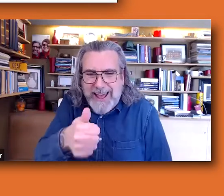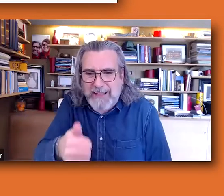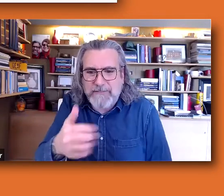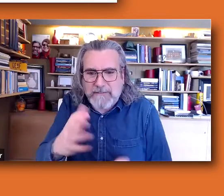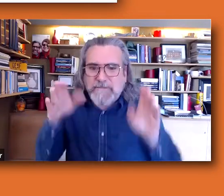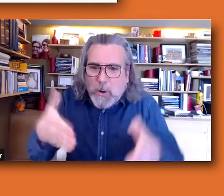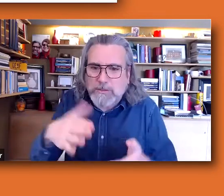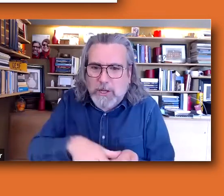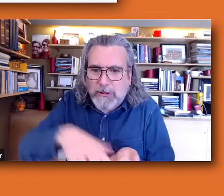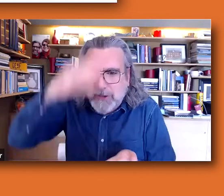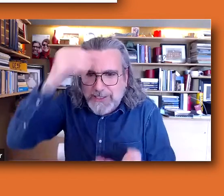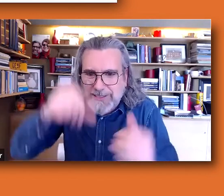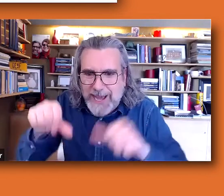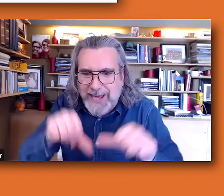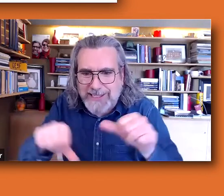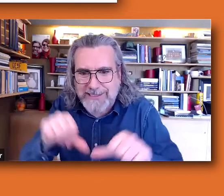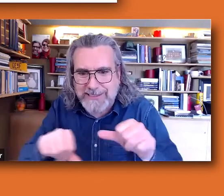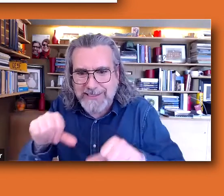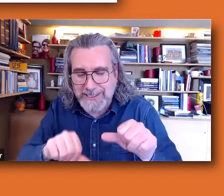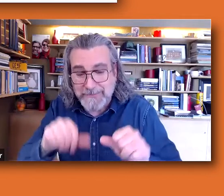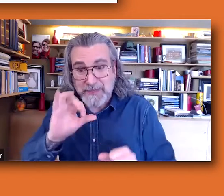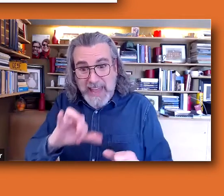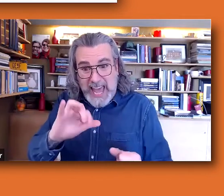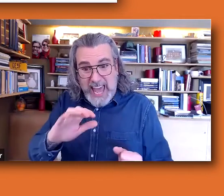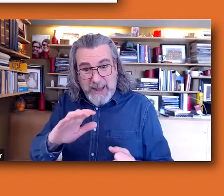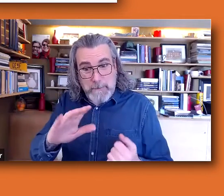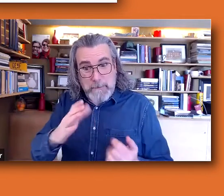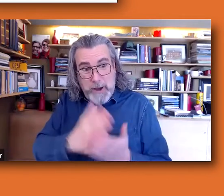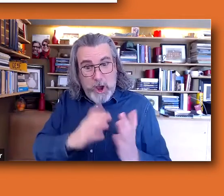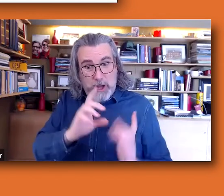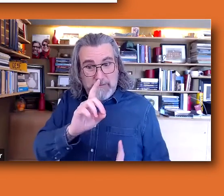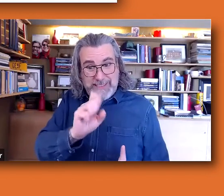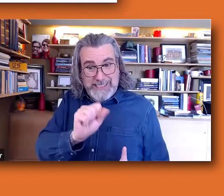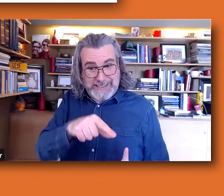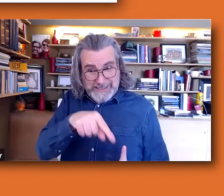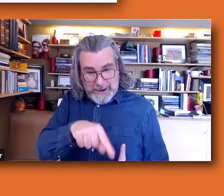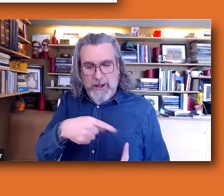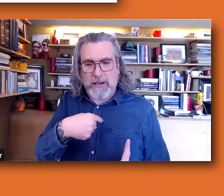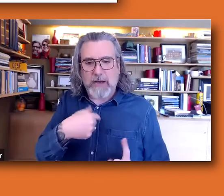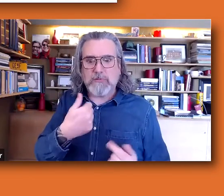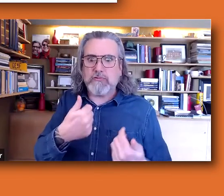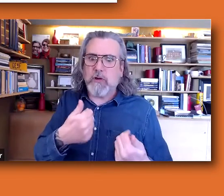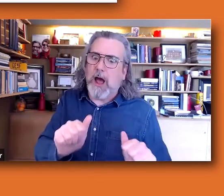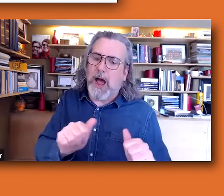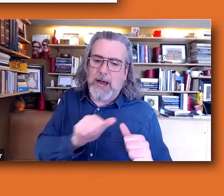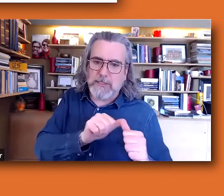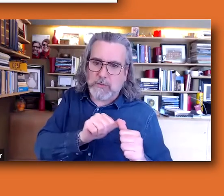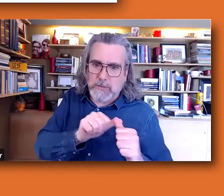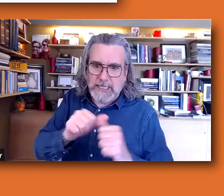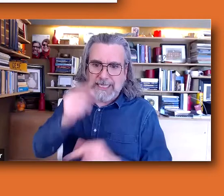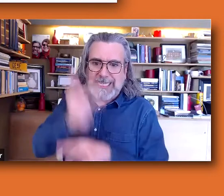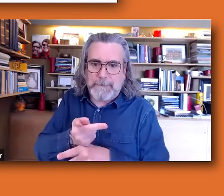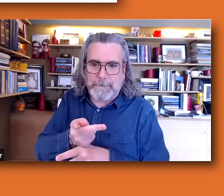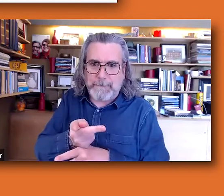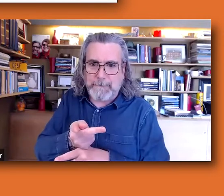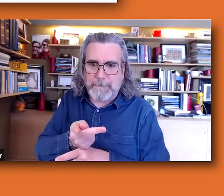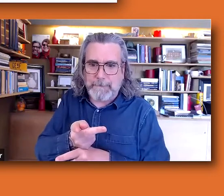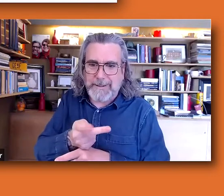You could just be yourself and you could focus on the science. And part of--that's the one part of DSL